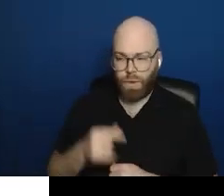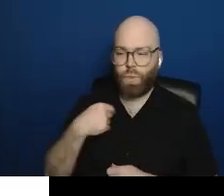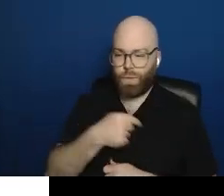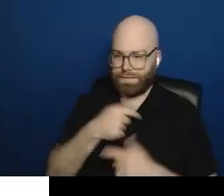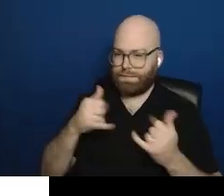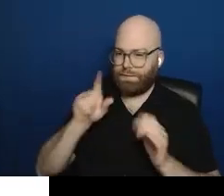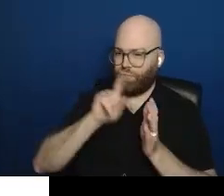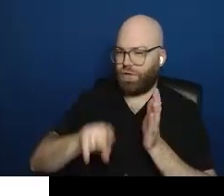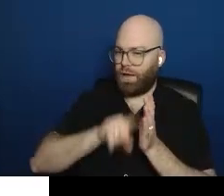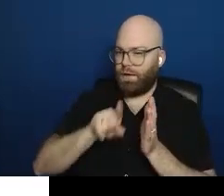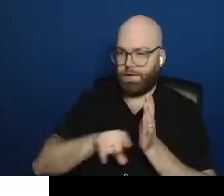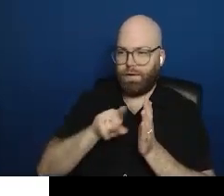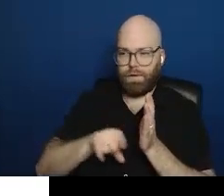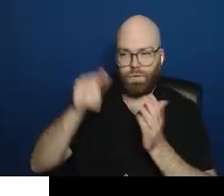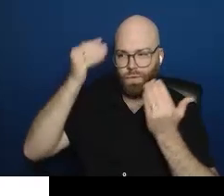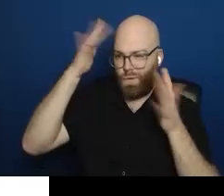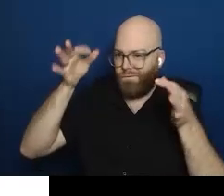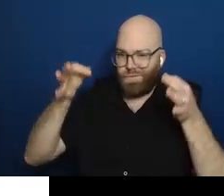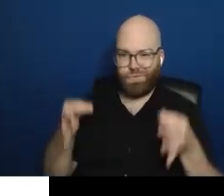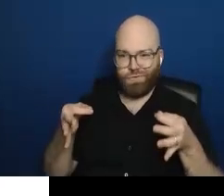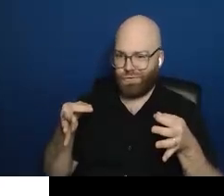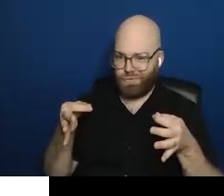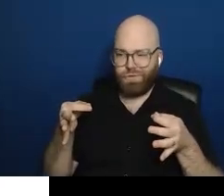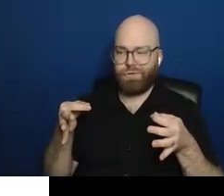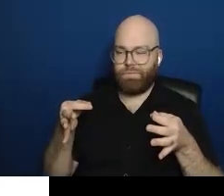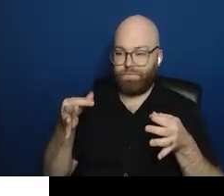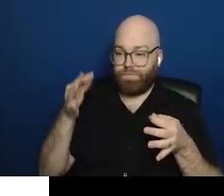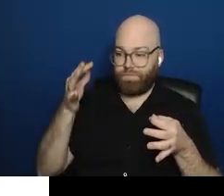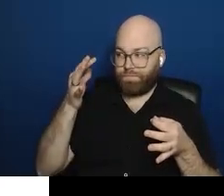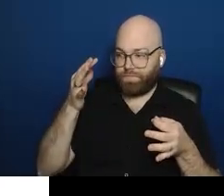some of the information is coming you know, we do have, rapid